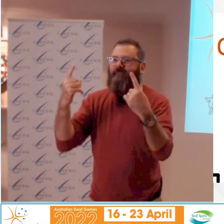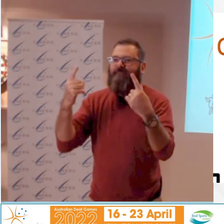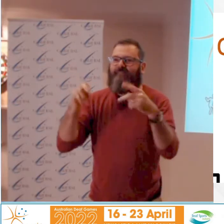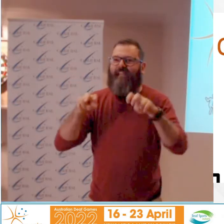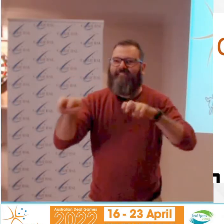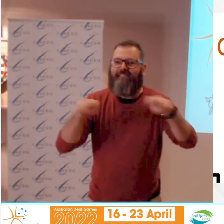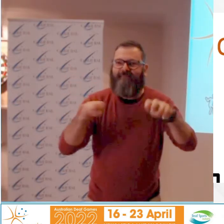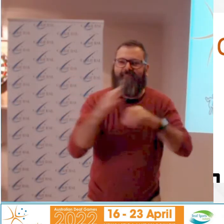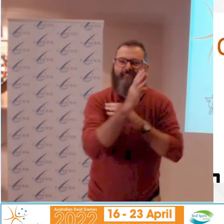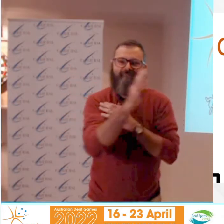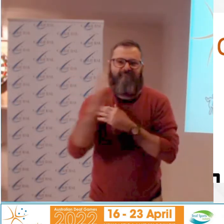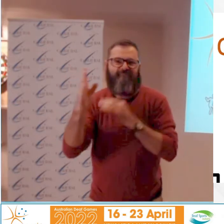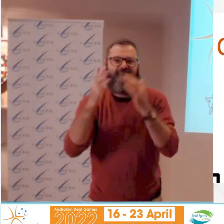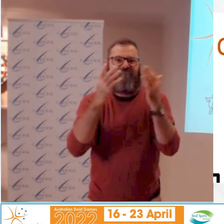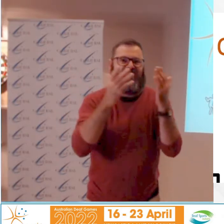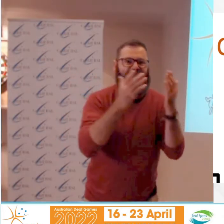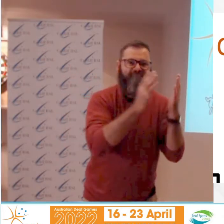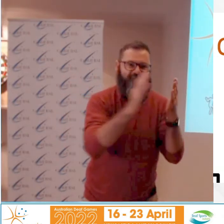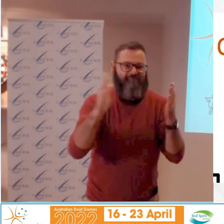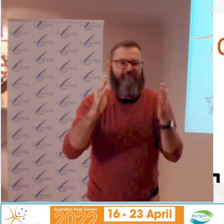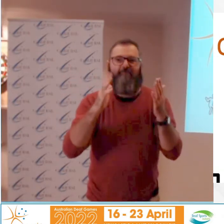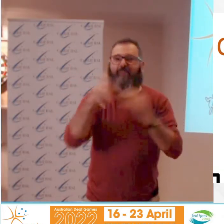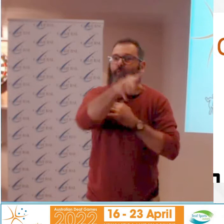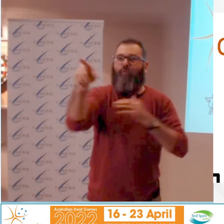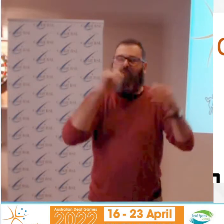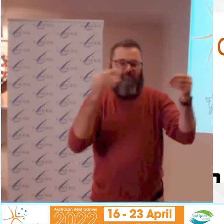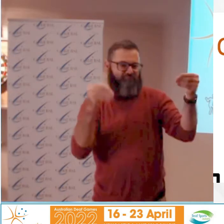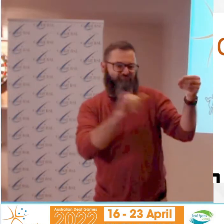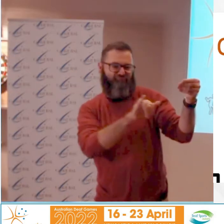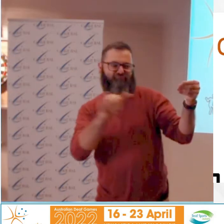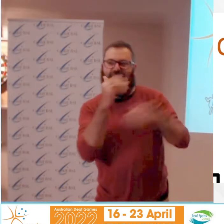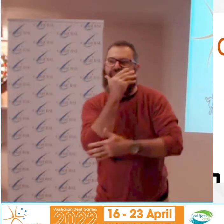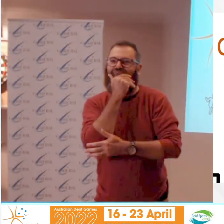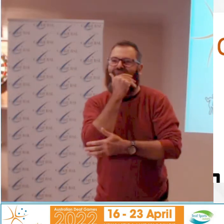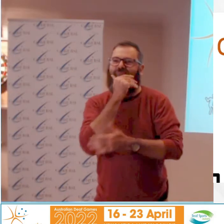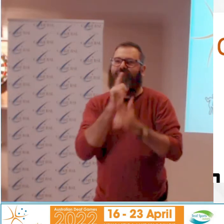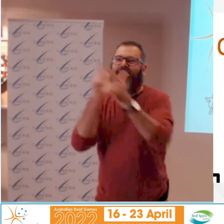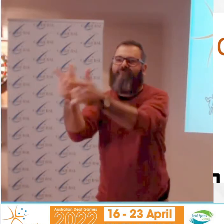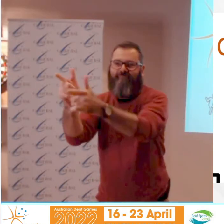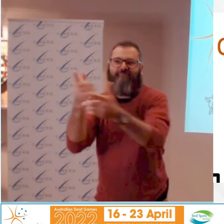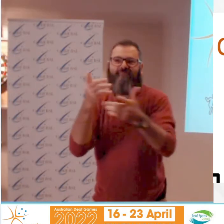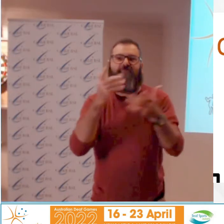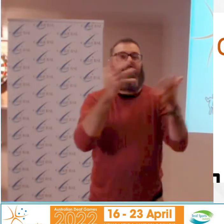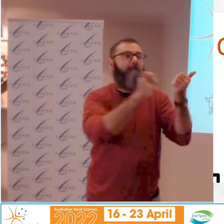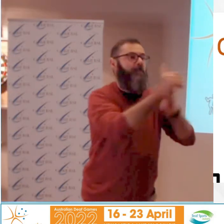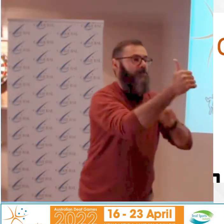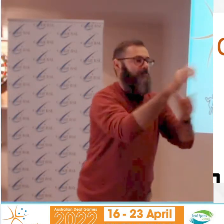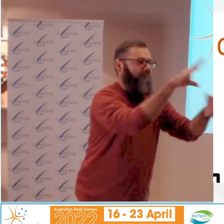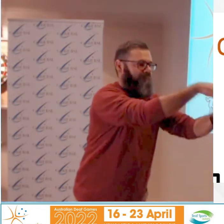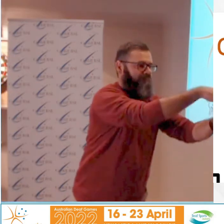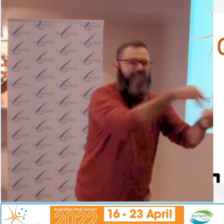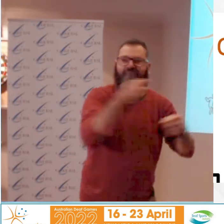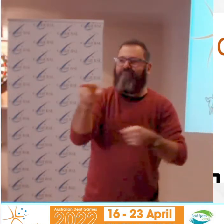different events on each day throughout that that period and then you'll be able to have a look at